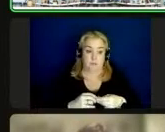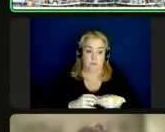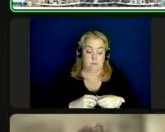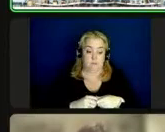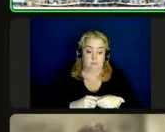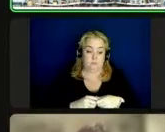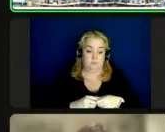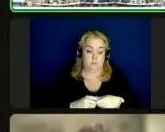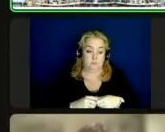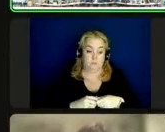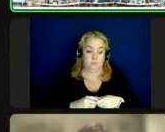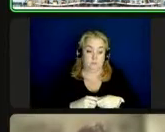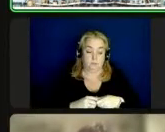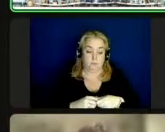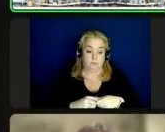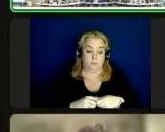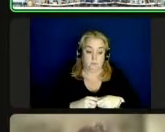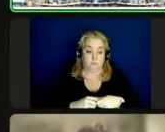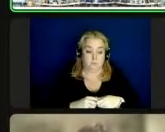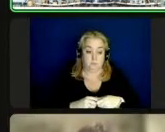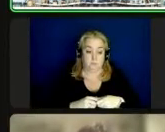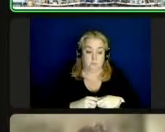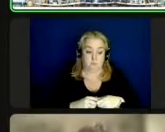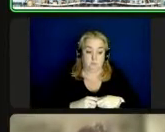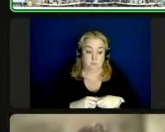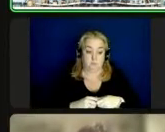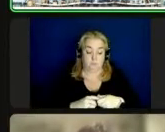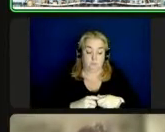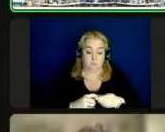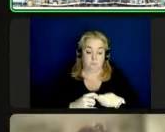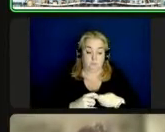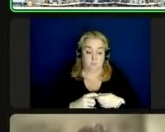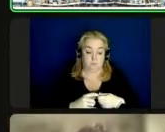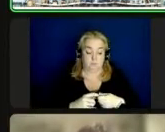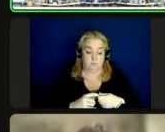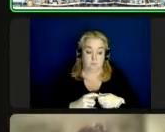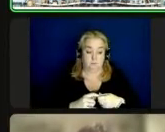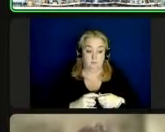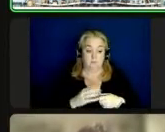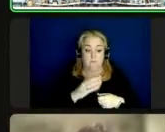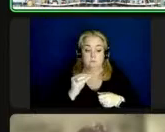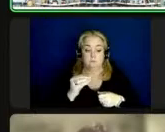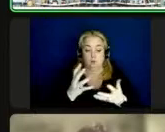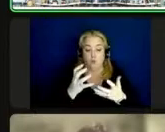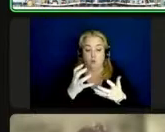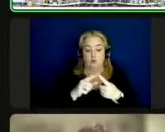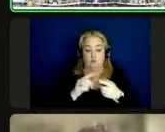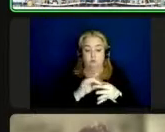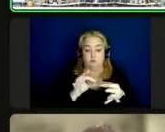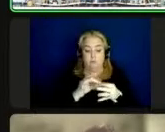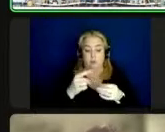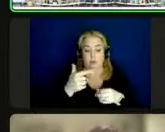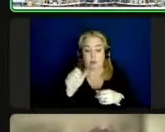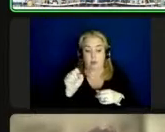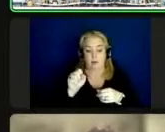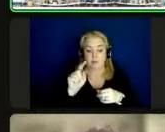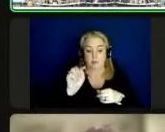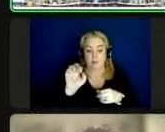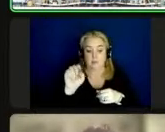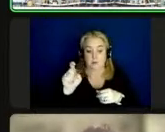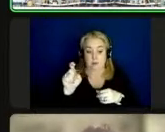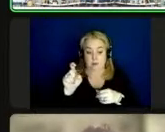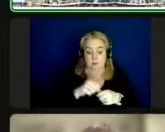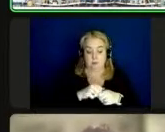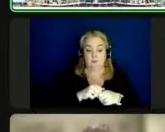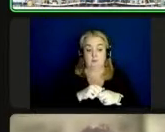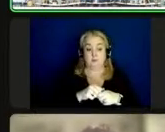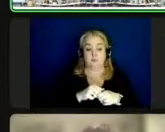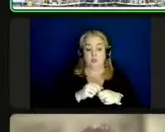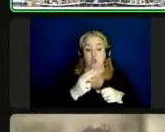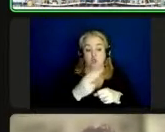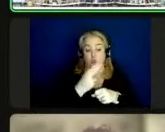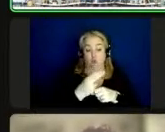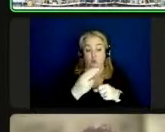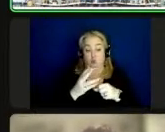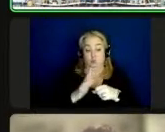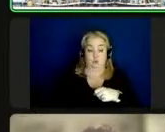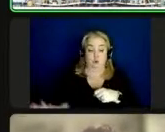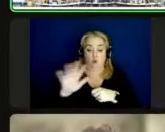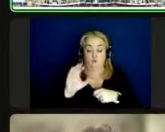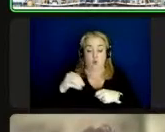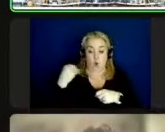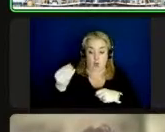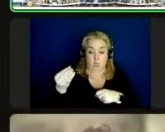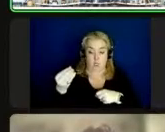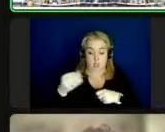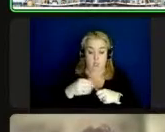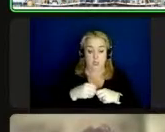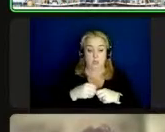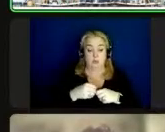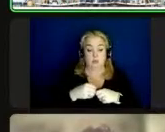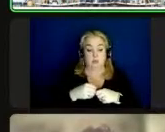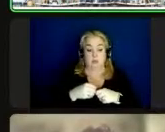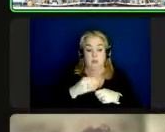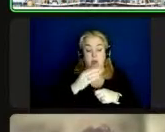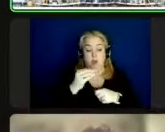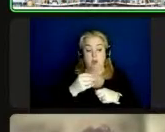WE WANT IF WE DECIDE TO GO DOWN